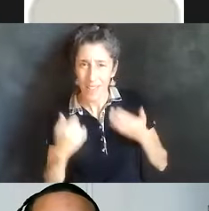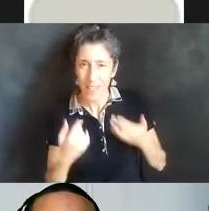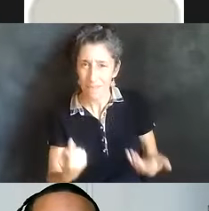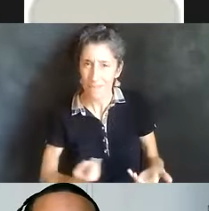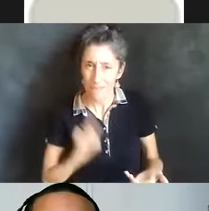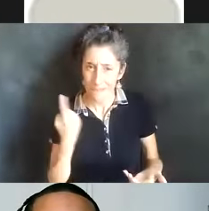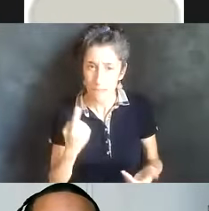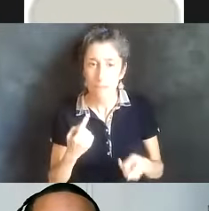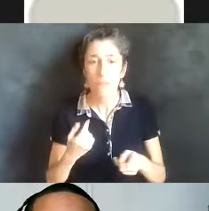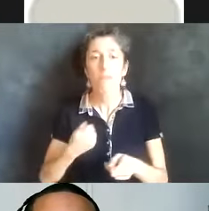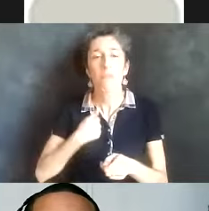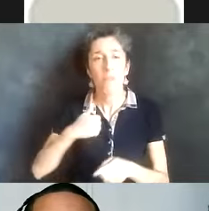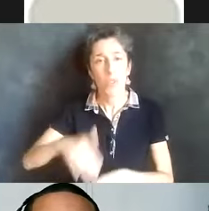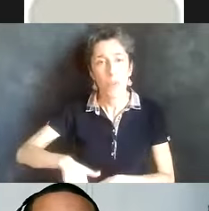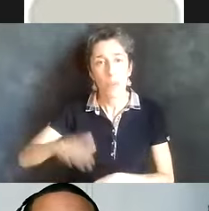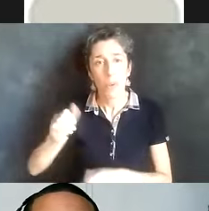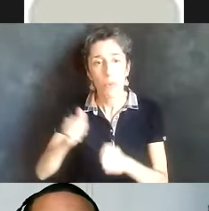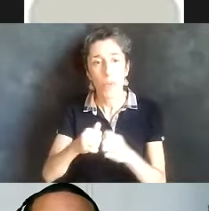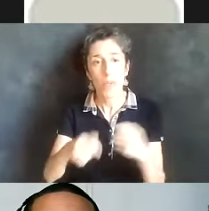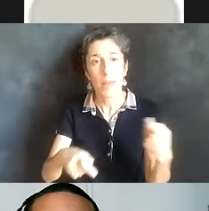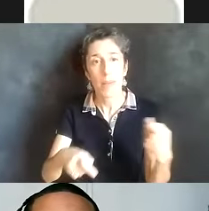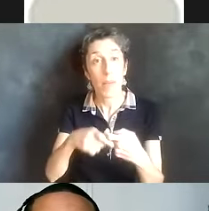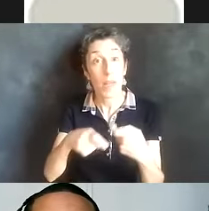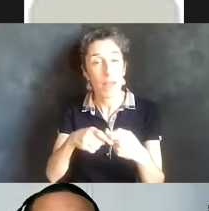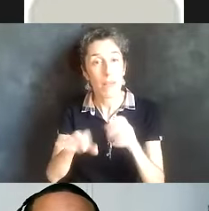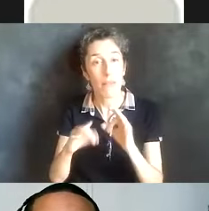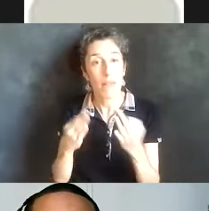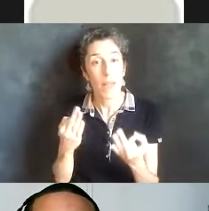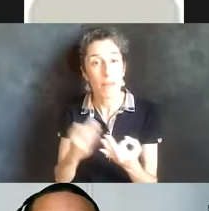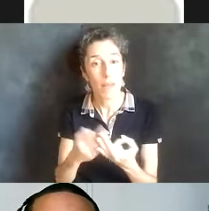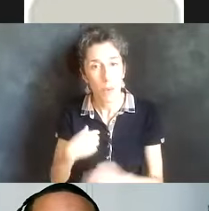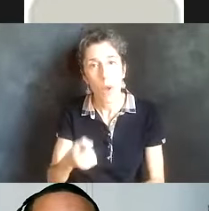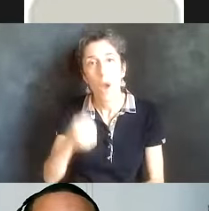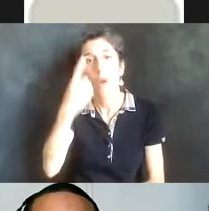to this article a lot, how you can be denied respect just because the way you sound when you